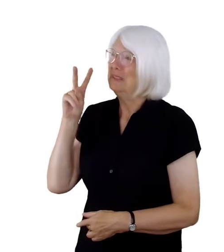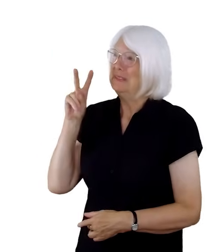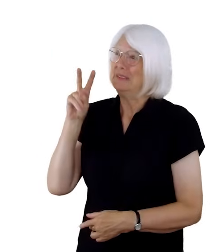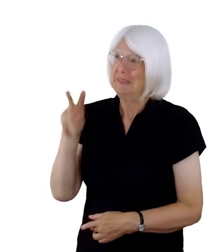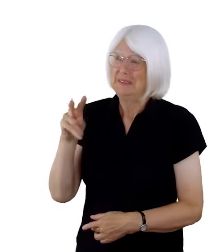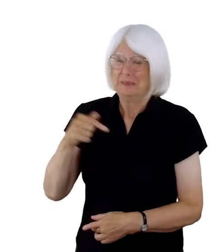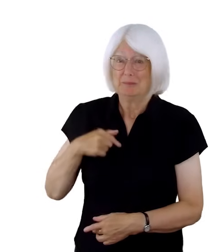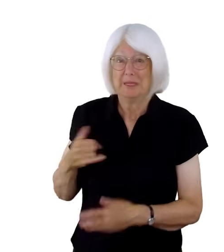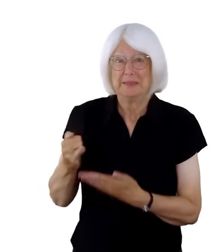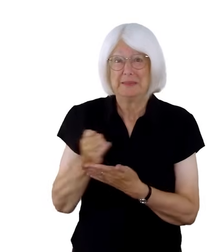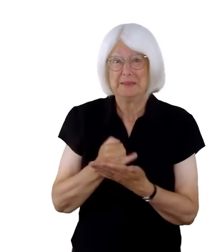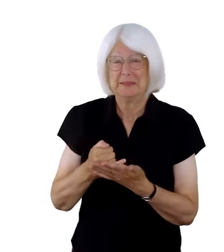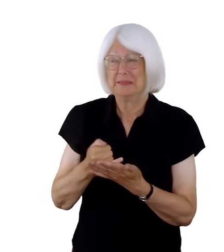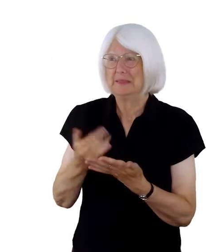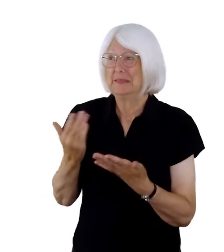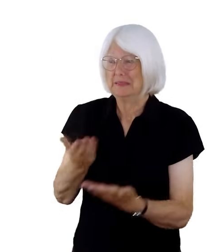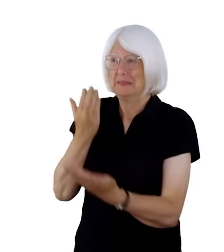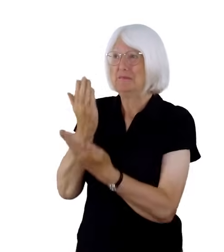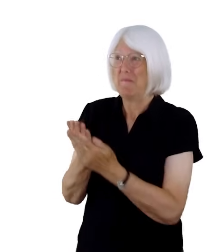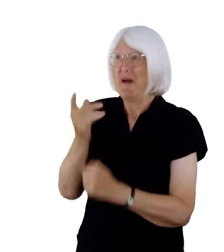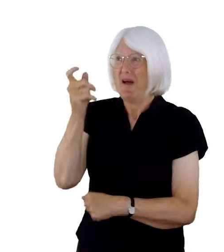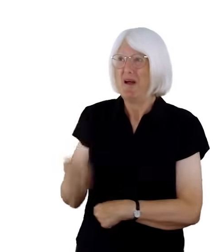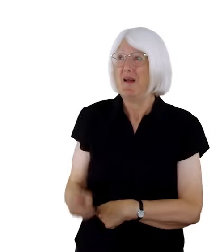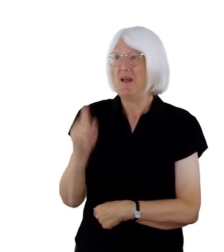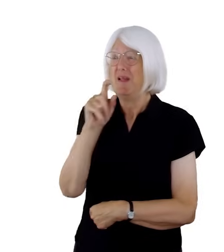To see my sin upon that cross